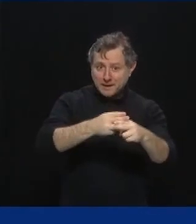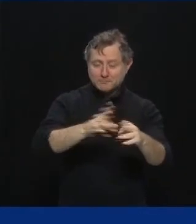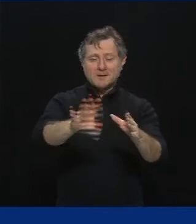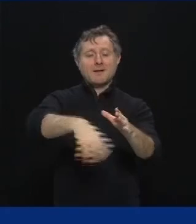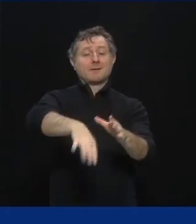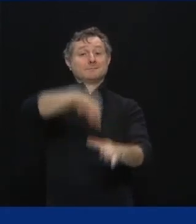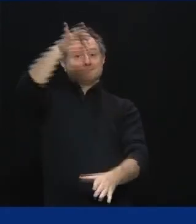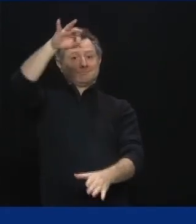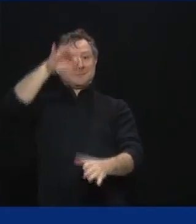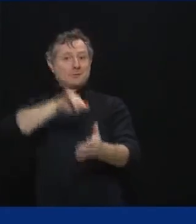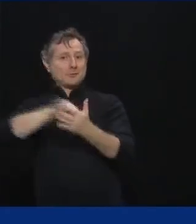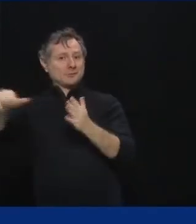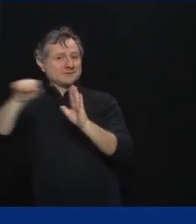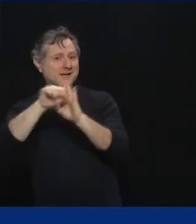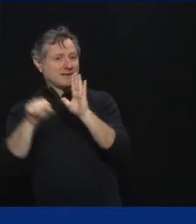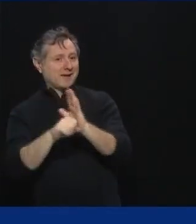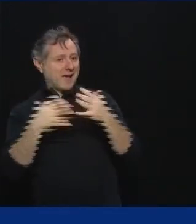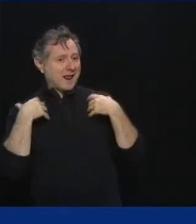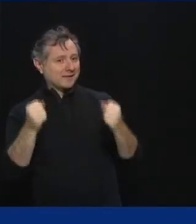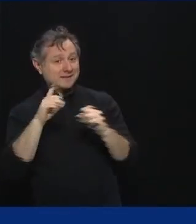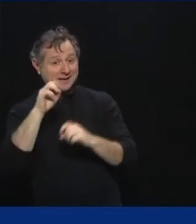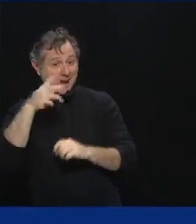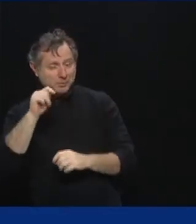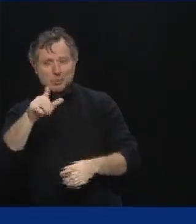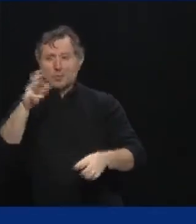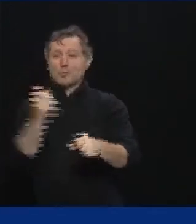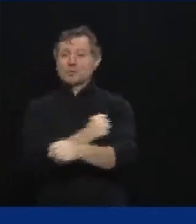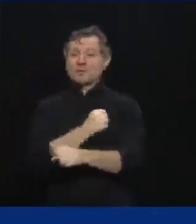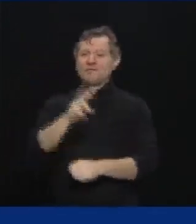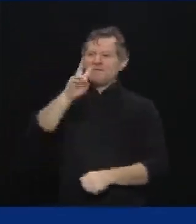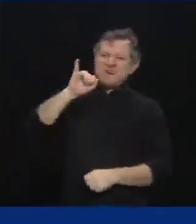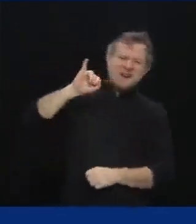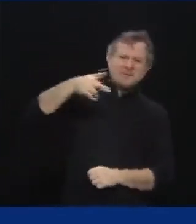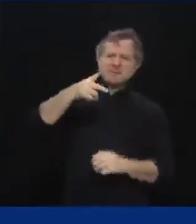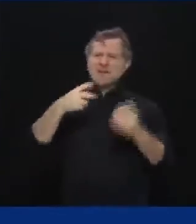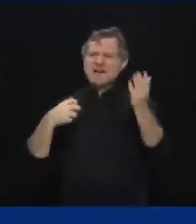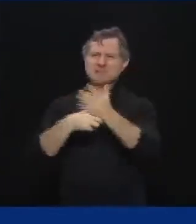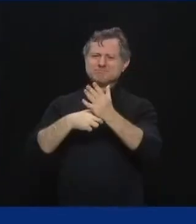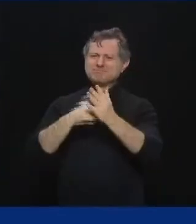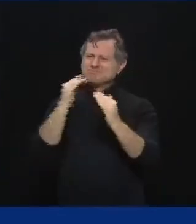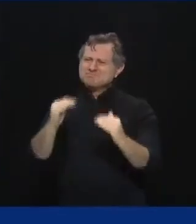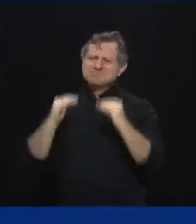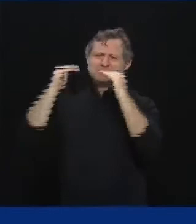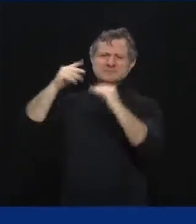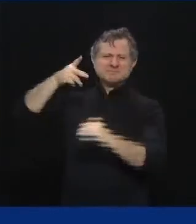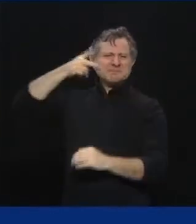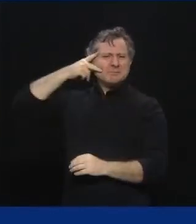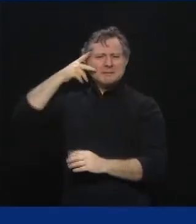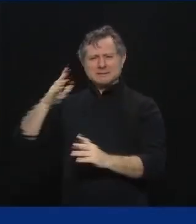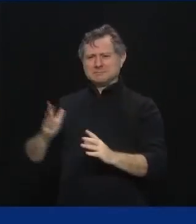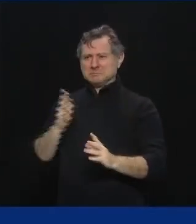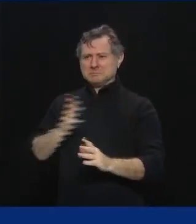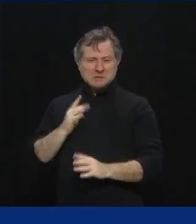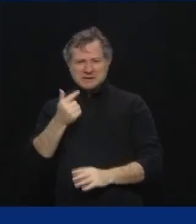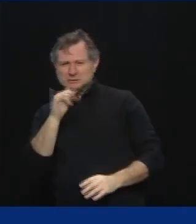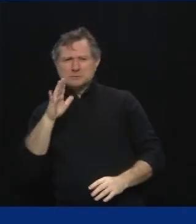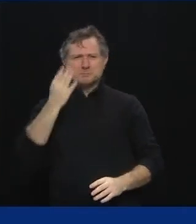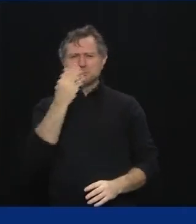GIANTS LOVE OUR FANS, ONCE NEW YORKERS ARE VACCINATED, YOU CAN ENTER OUR DRAWING WITH THE NEW YORK STATE HEALTH DEPARTMENT TO WIN BIG.